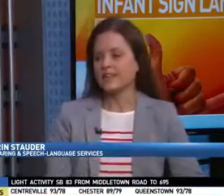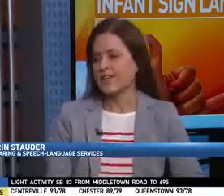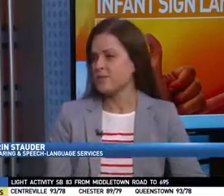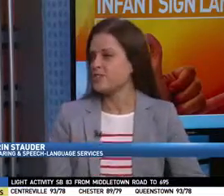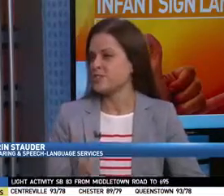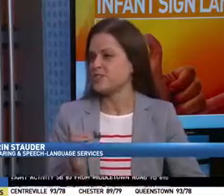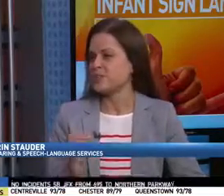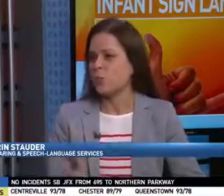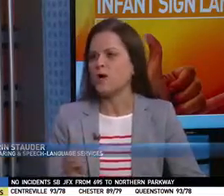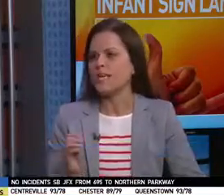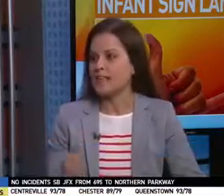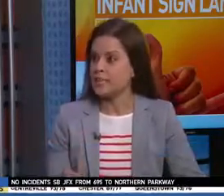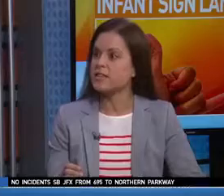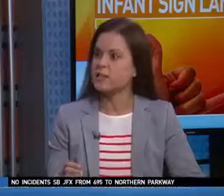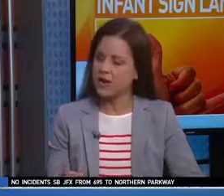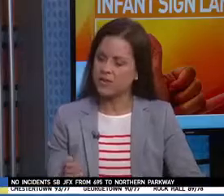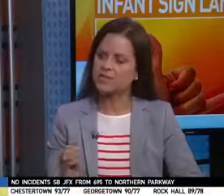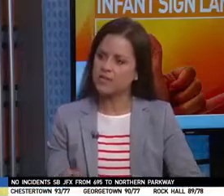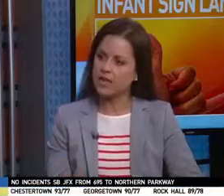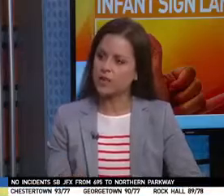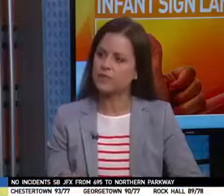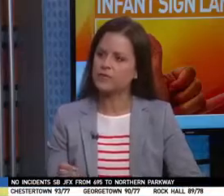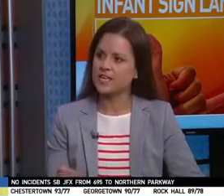Sign language is just one thing that parents and caregivers can